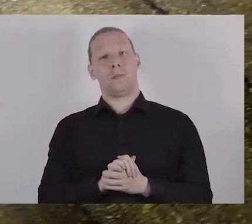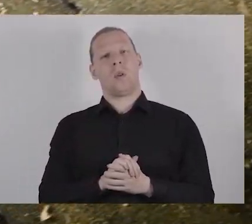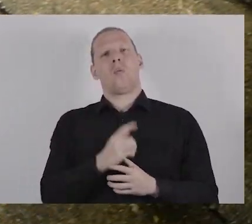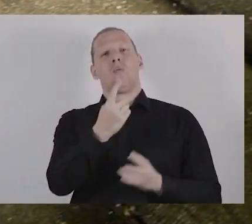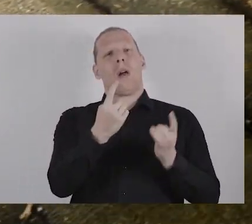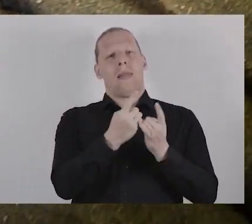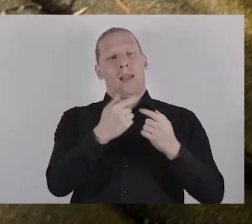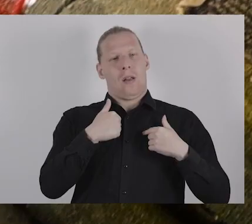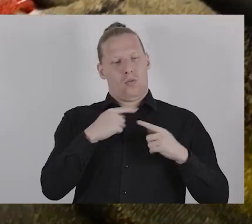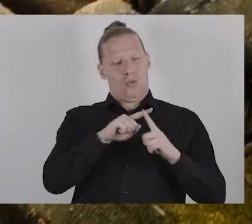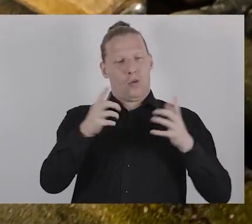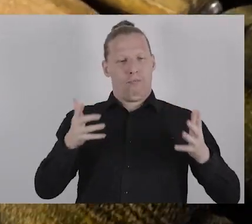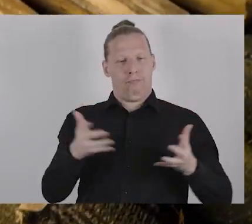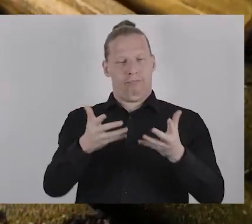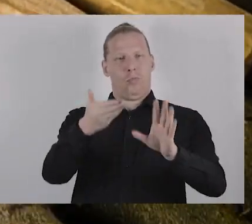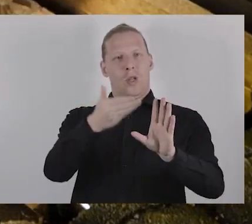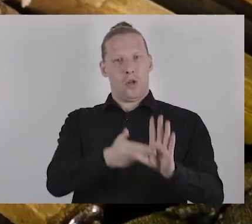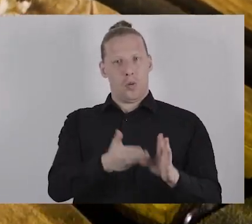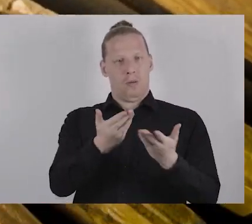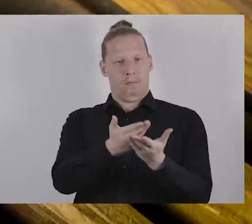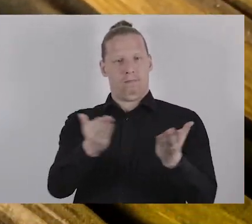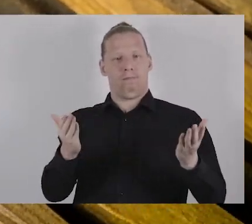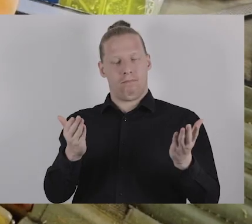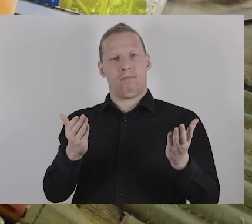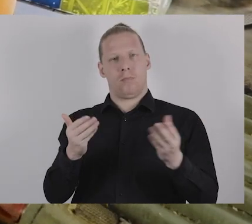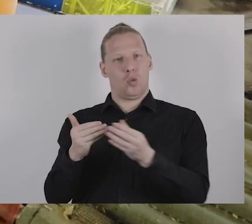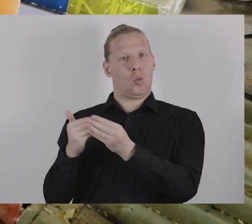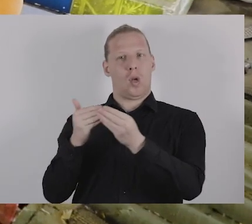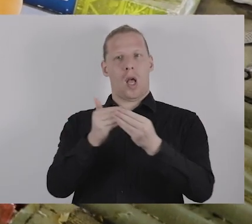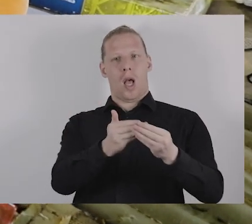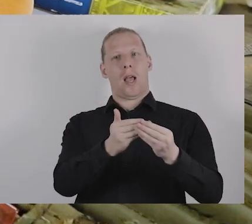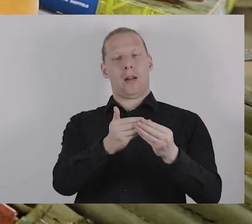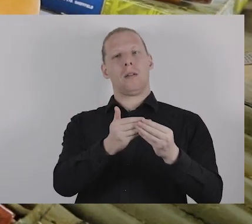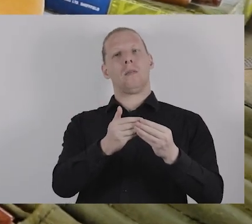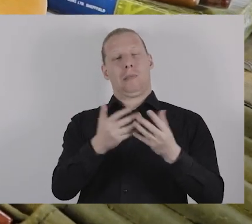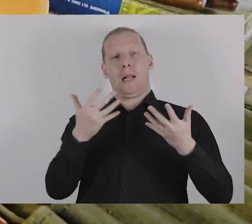Yeah, this was just one thing that I wanna, you know, help youth with and guide youth with.